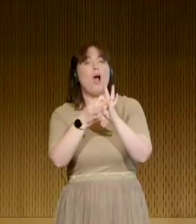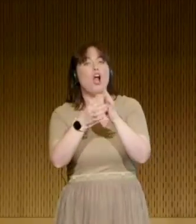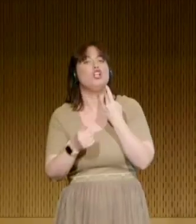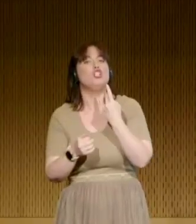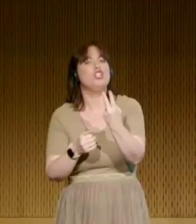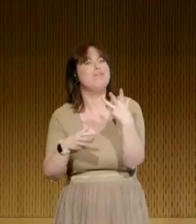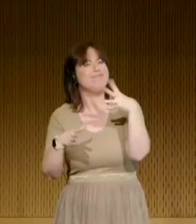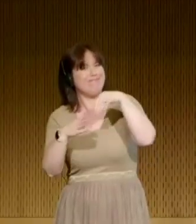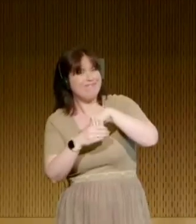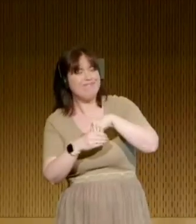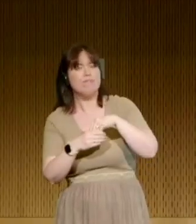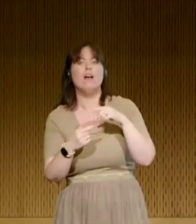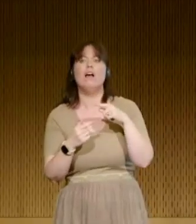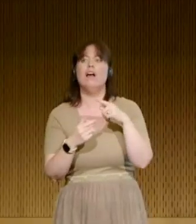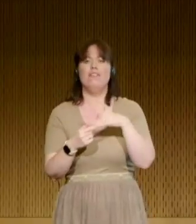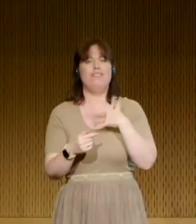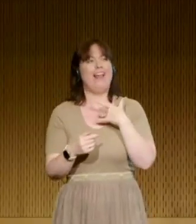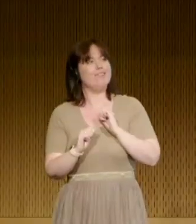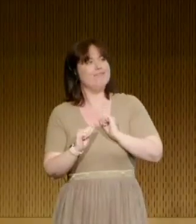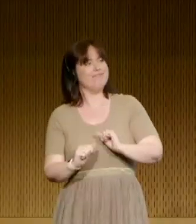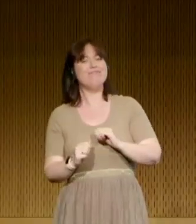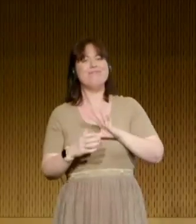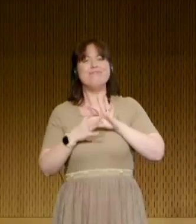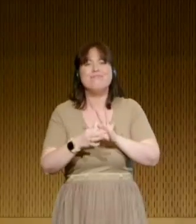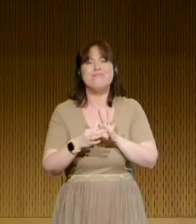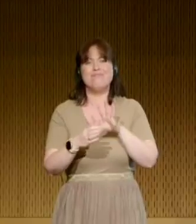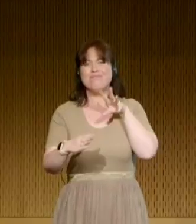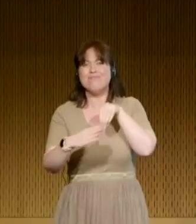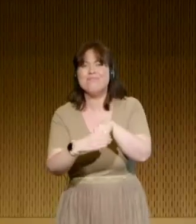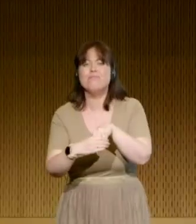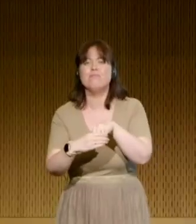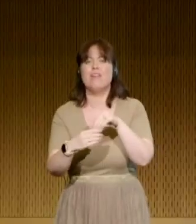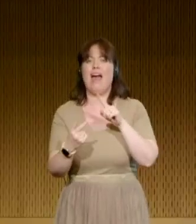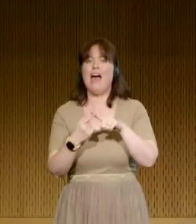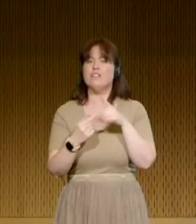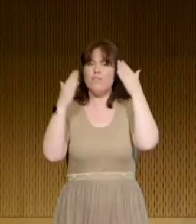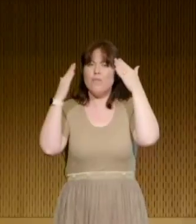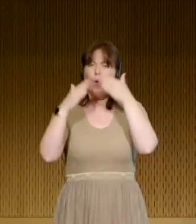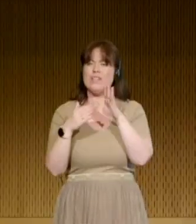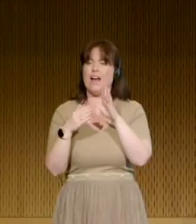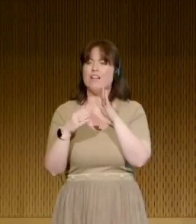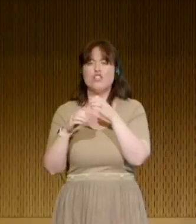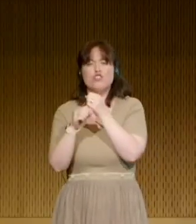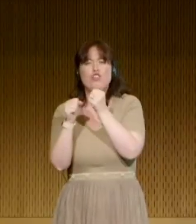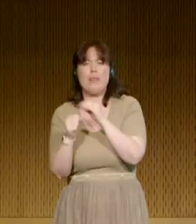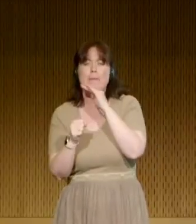and removes unnecessary barriers because it really works with students strengths. Some students might